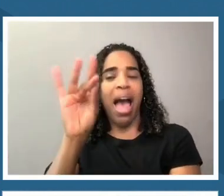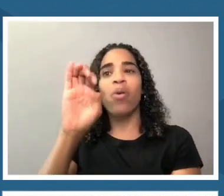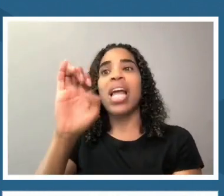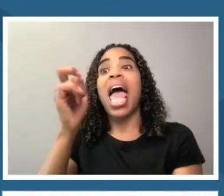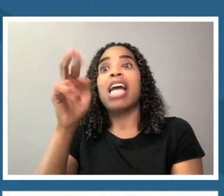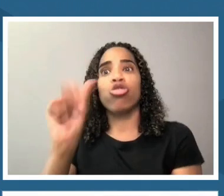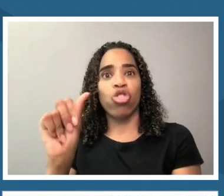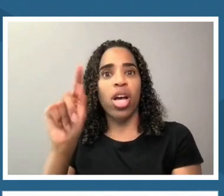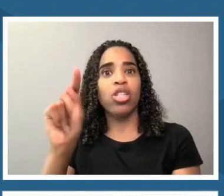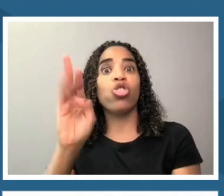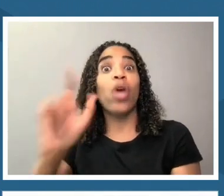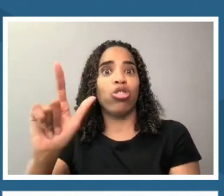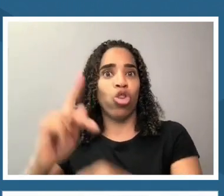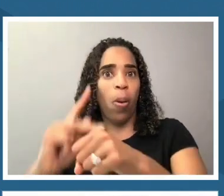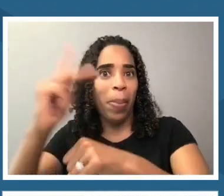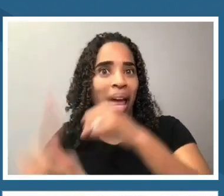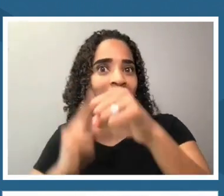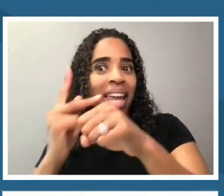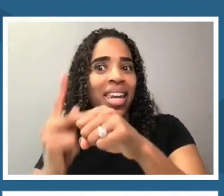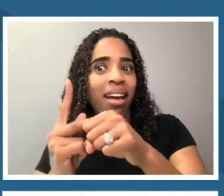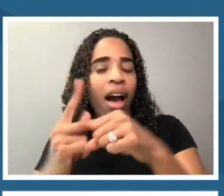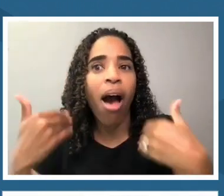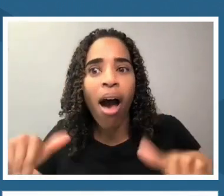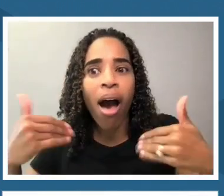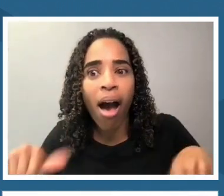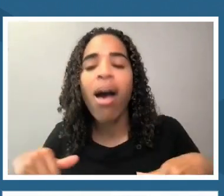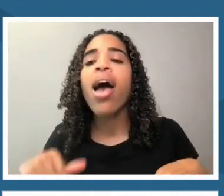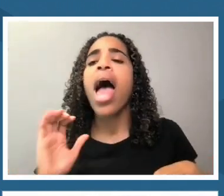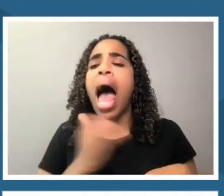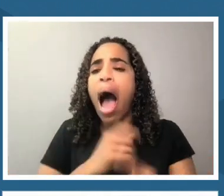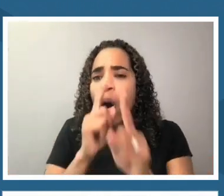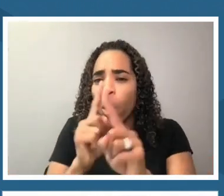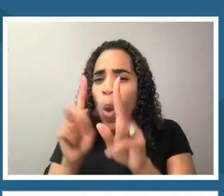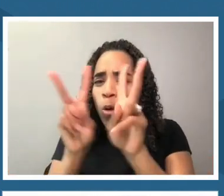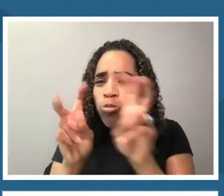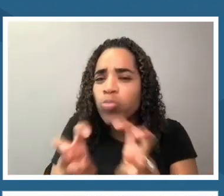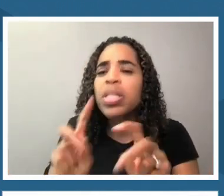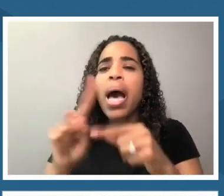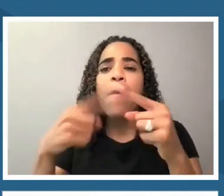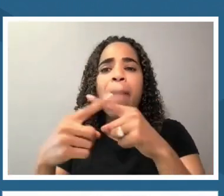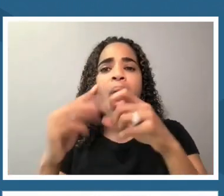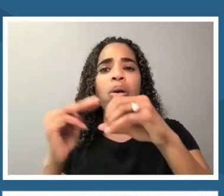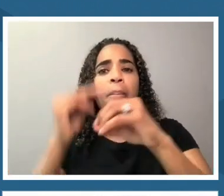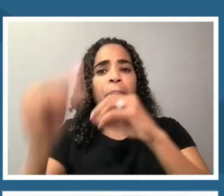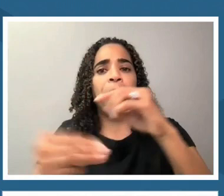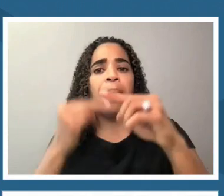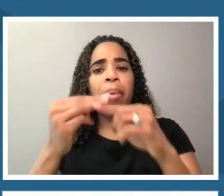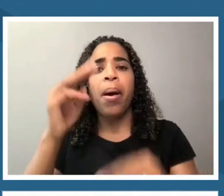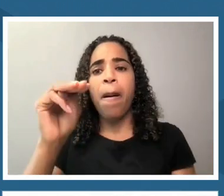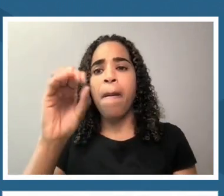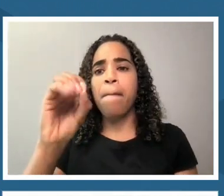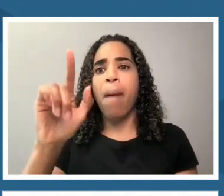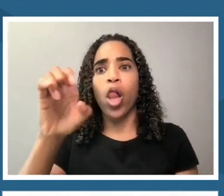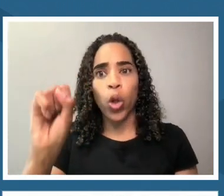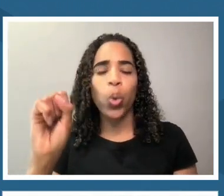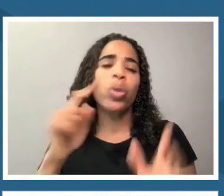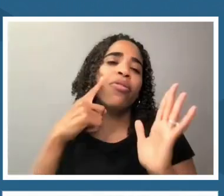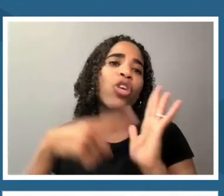look for in there and are molecules like the ones that i'm showing you in this diagram like